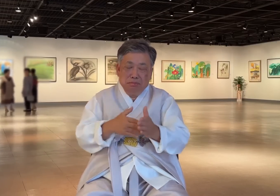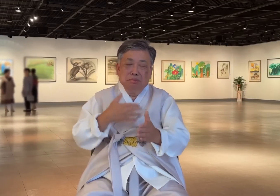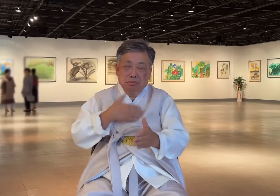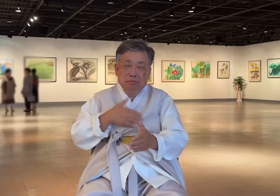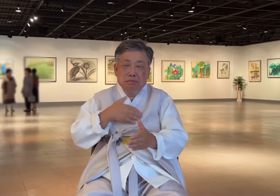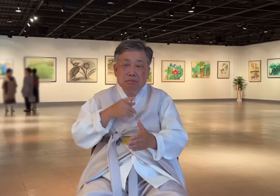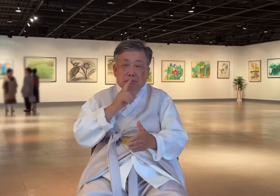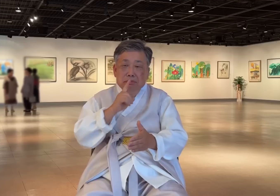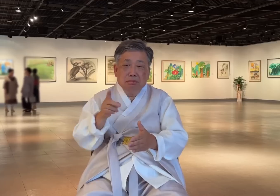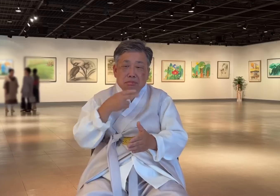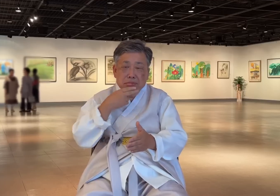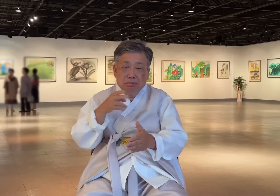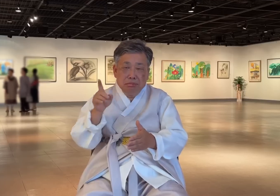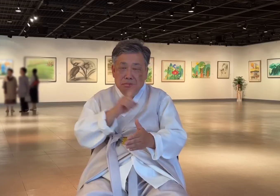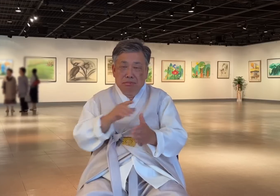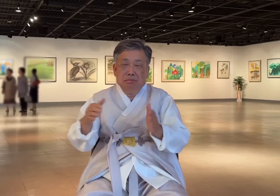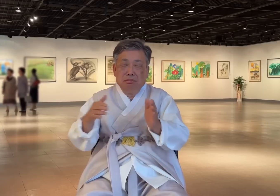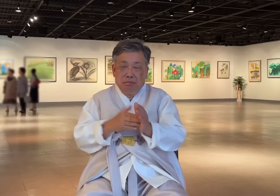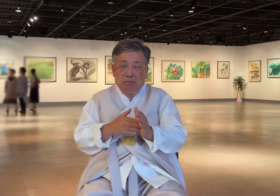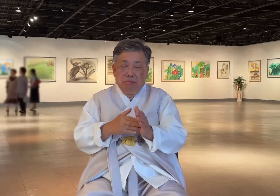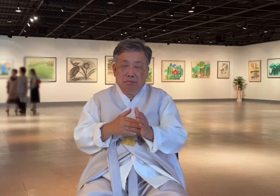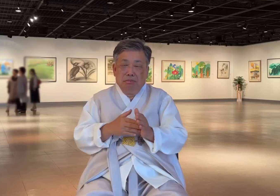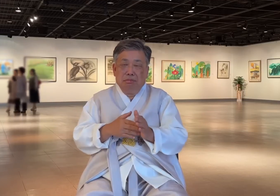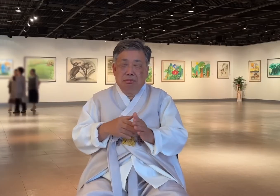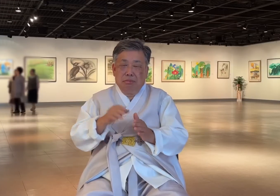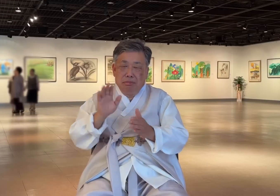He didn't even say, "I understand."